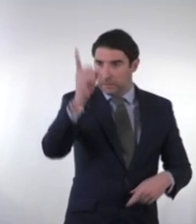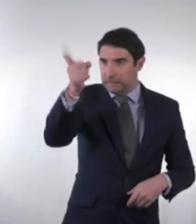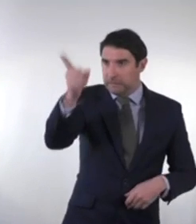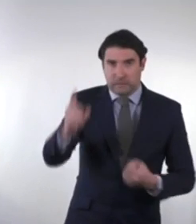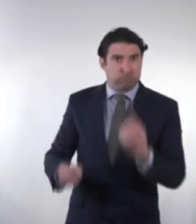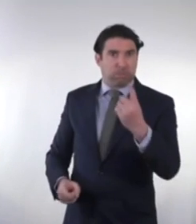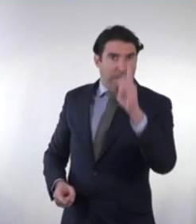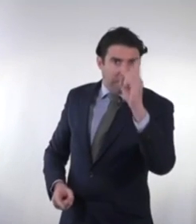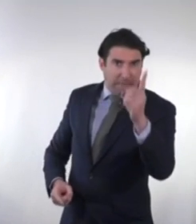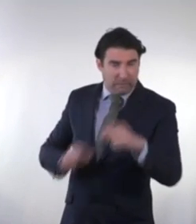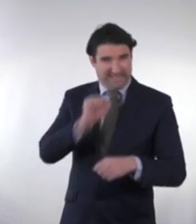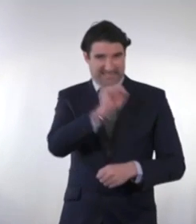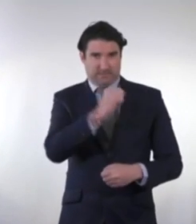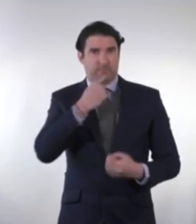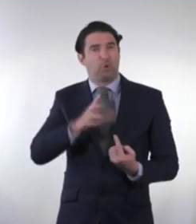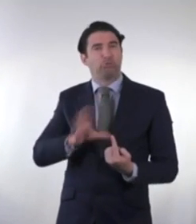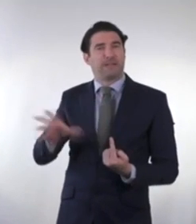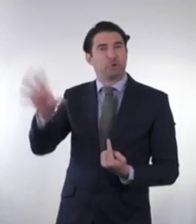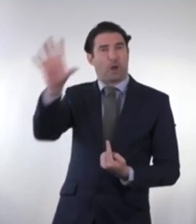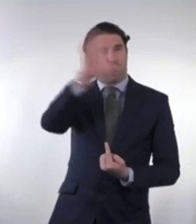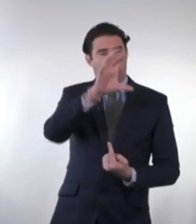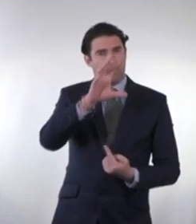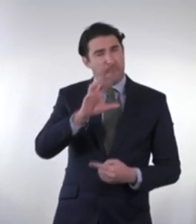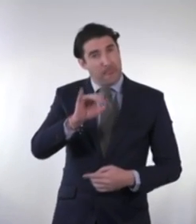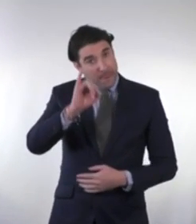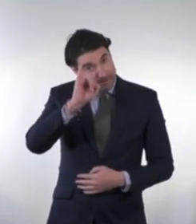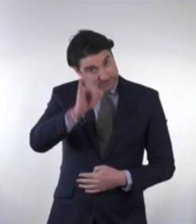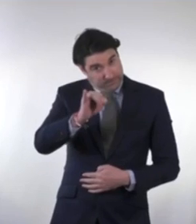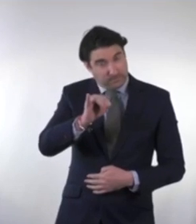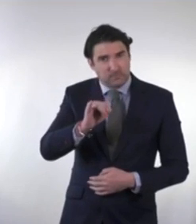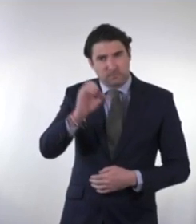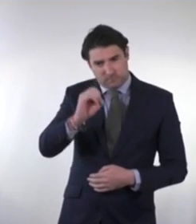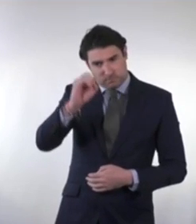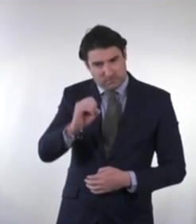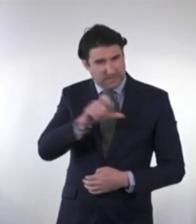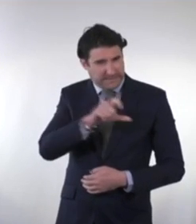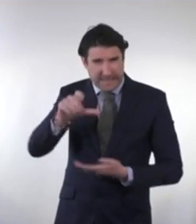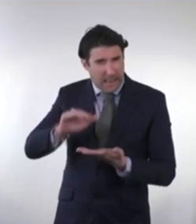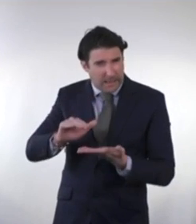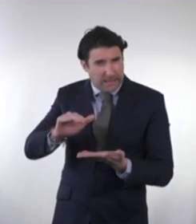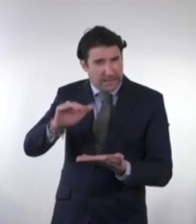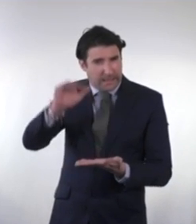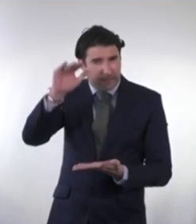to defeat the virus. Yes, there will be some differences and some seeming illogicalities, but